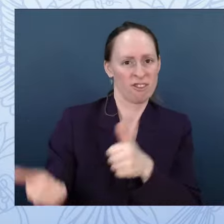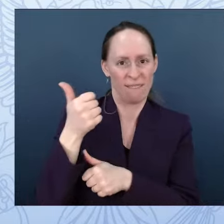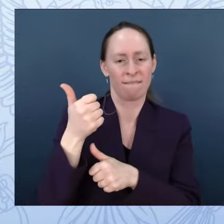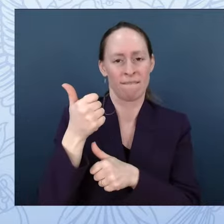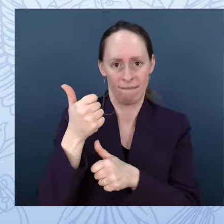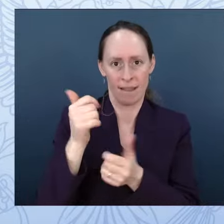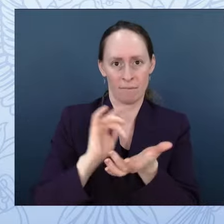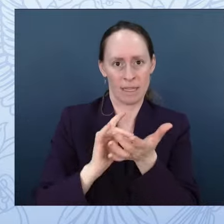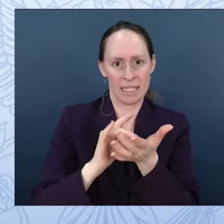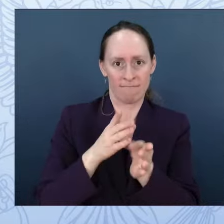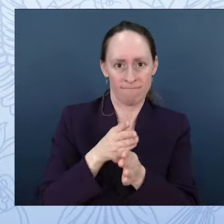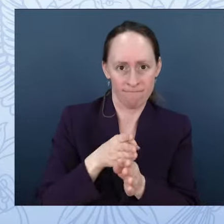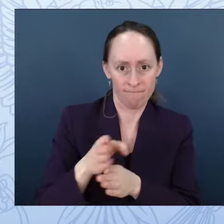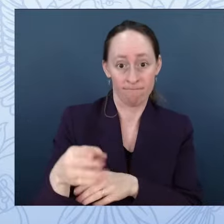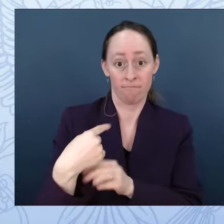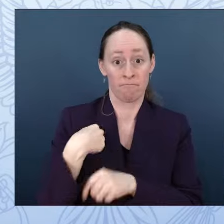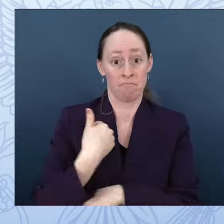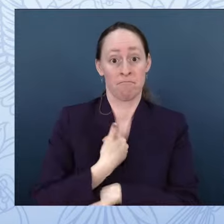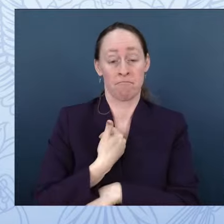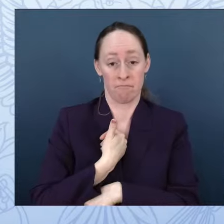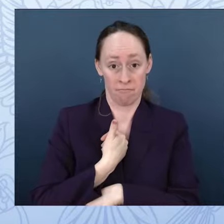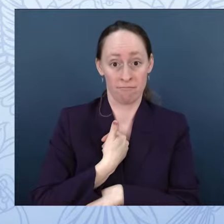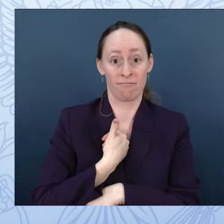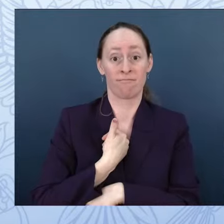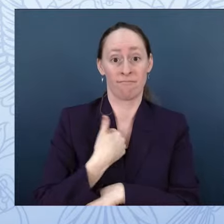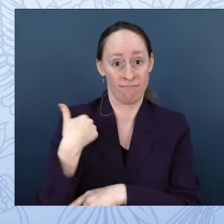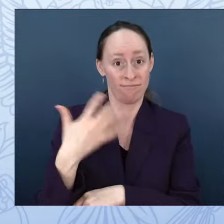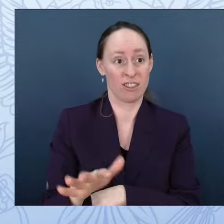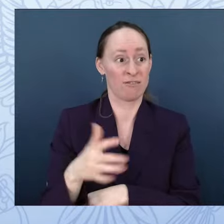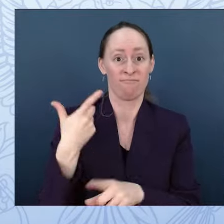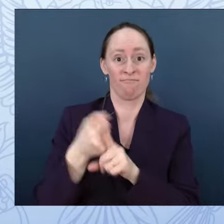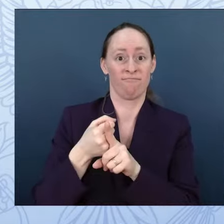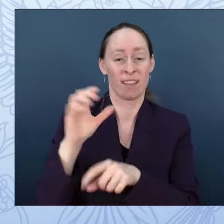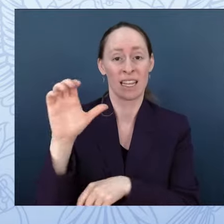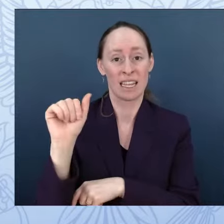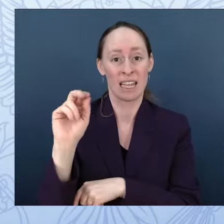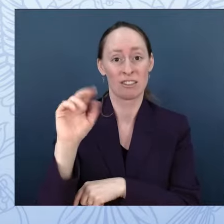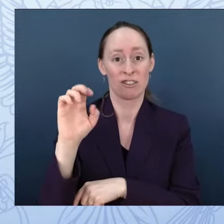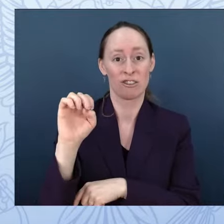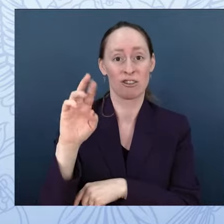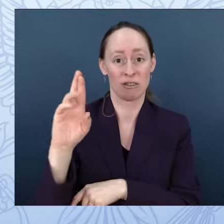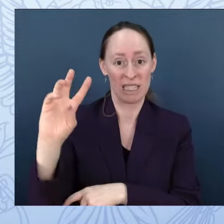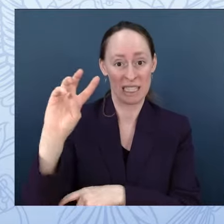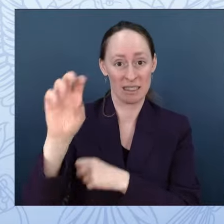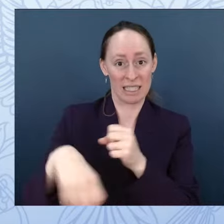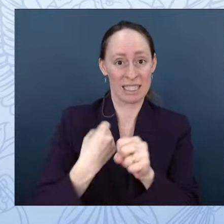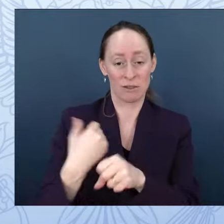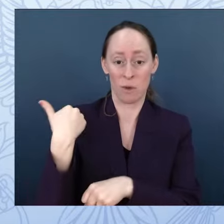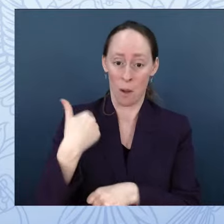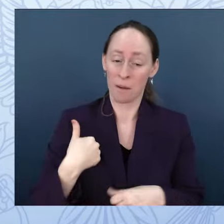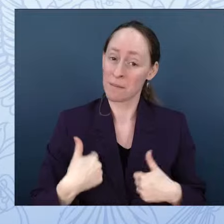And, the I'm so proud to stand -- we're sitting but to stand with so many of you